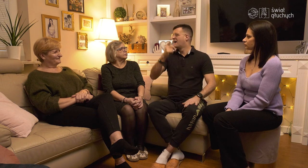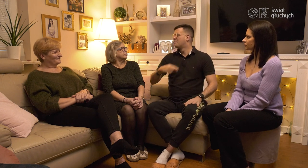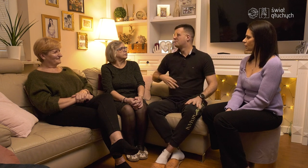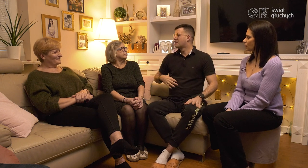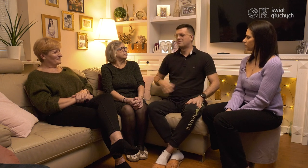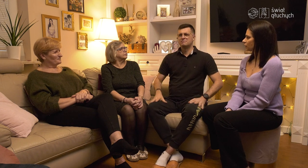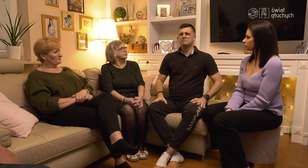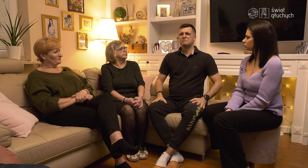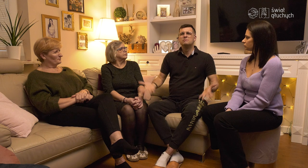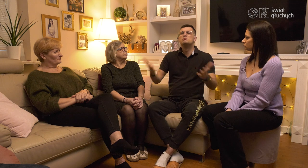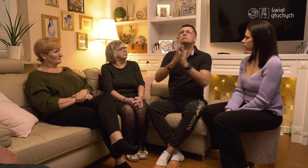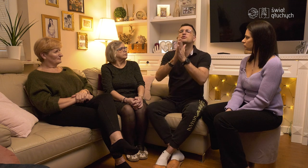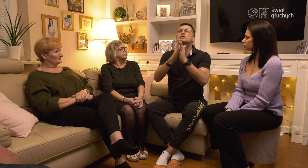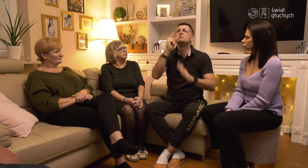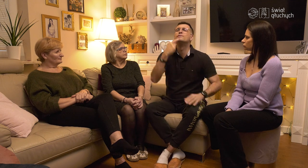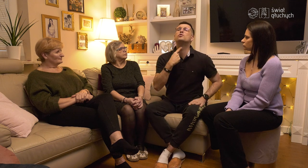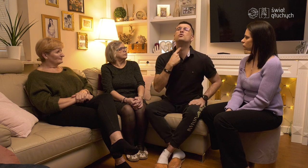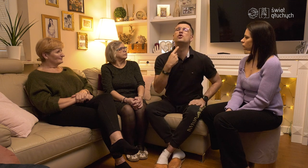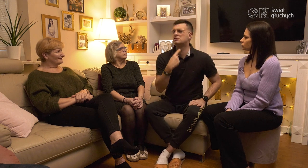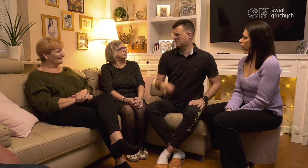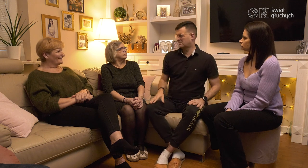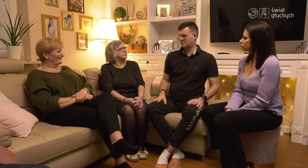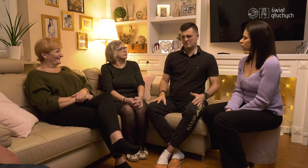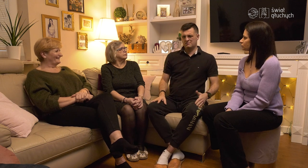The teacher said: "Please answer aloud,"